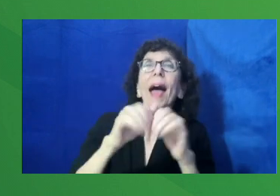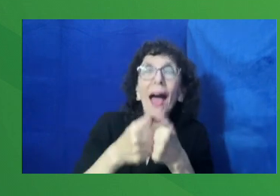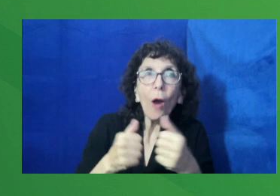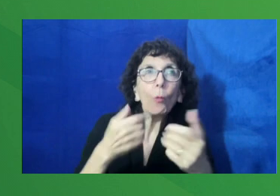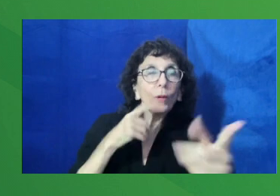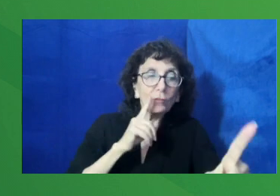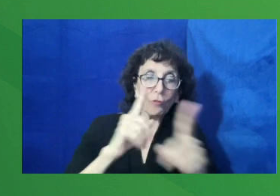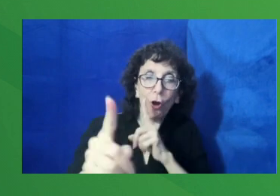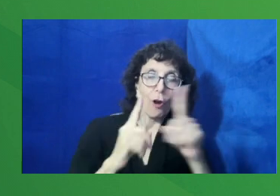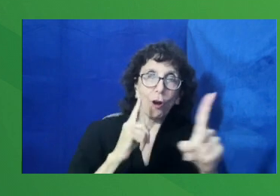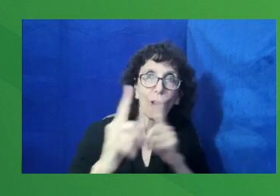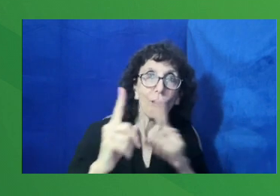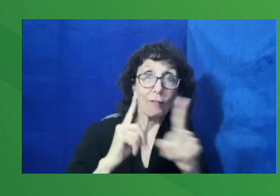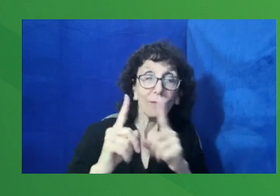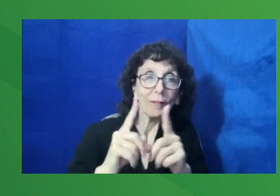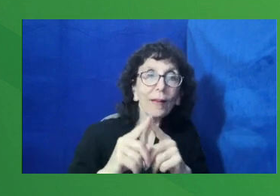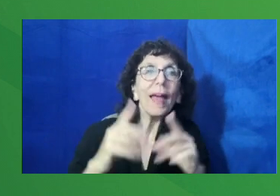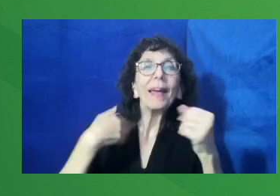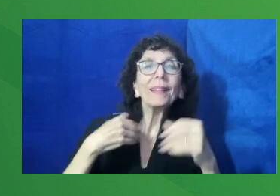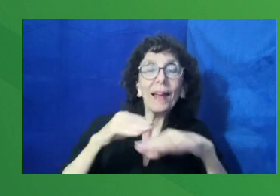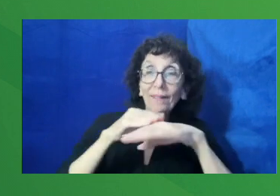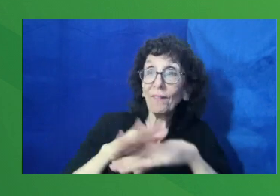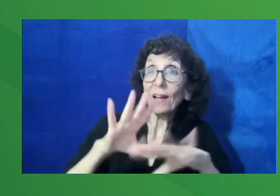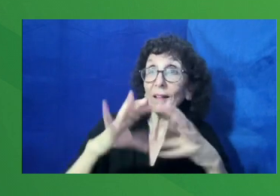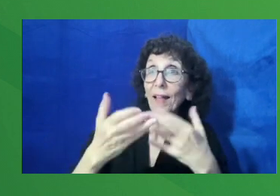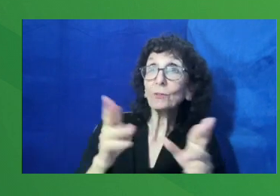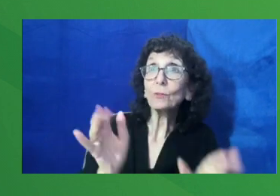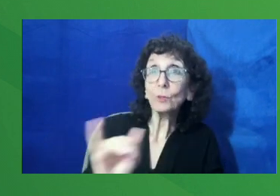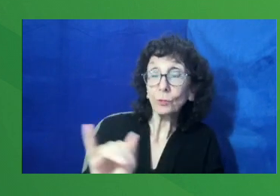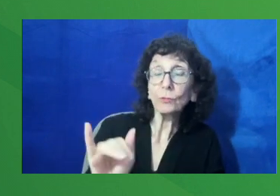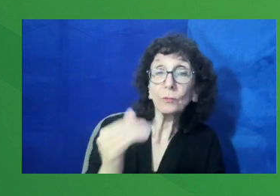alter the climate and culture of the classroom. And that's noted by the fact that when interviews